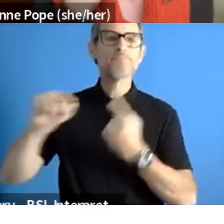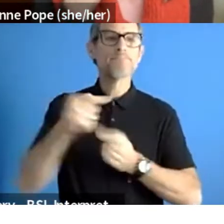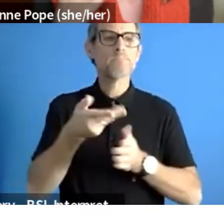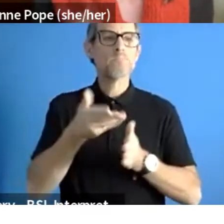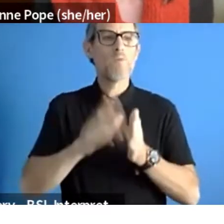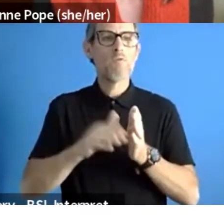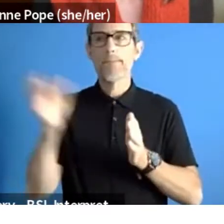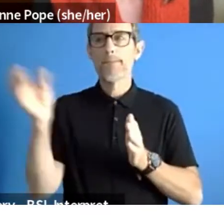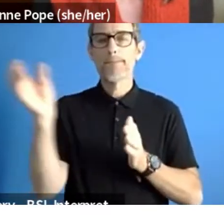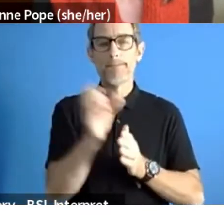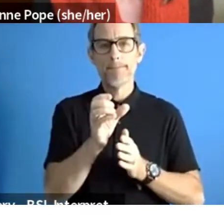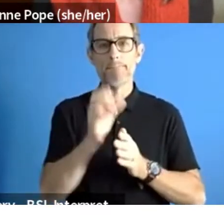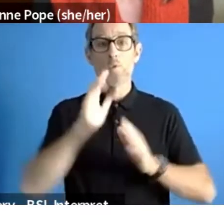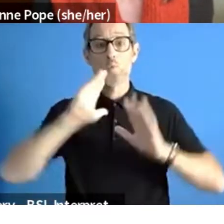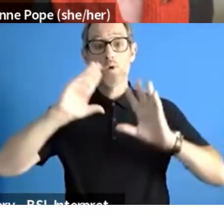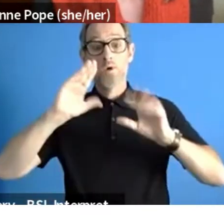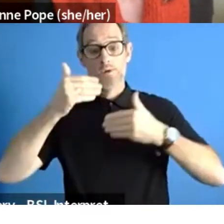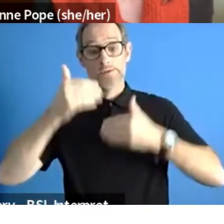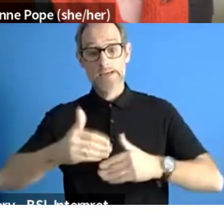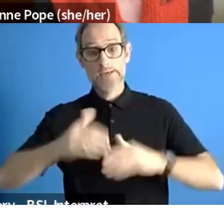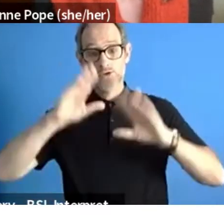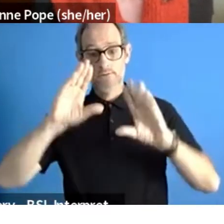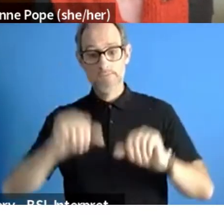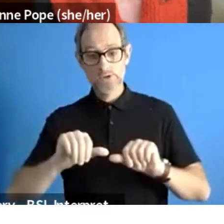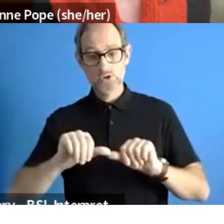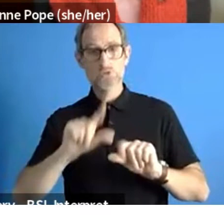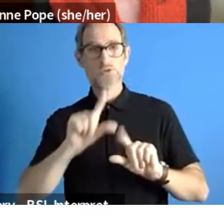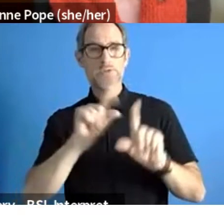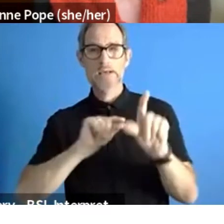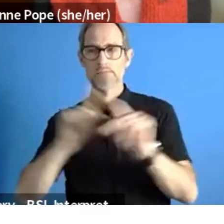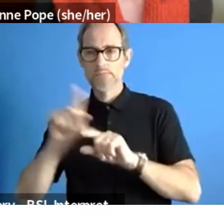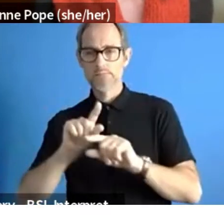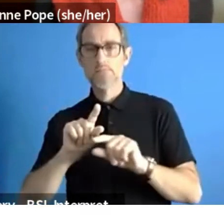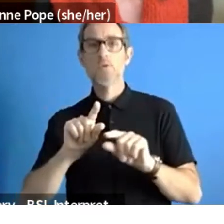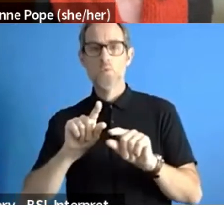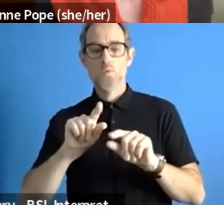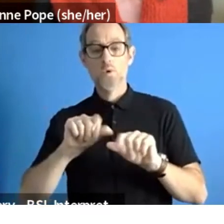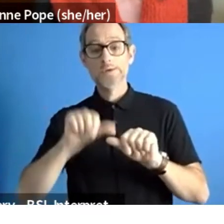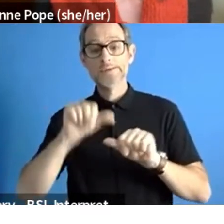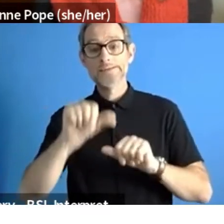through that stage, once the selection process is complete, step three was to